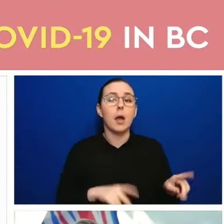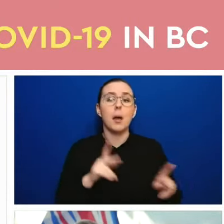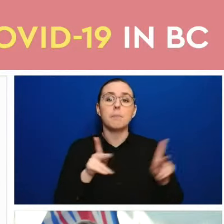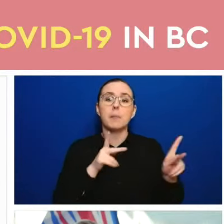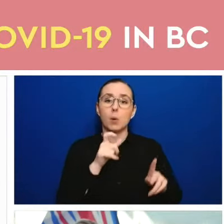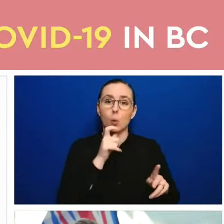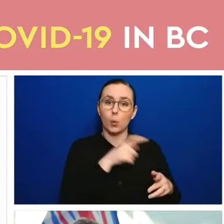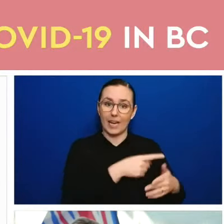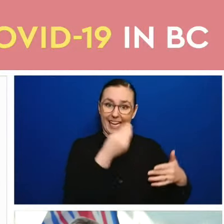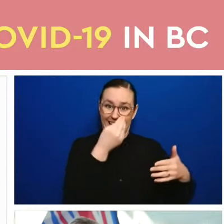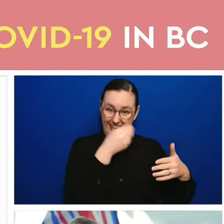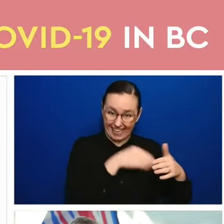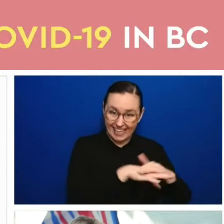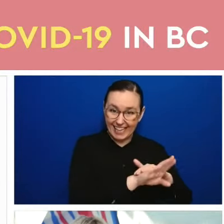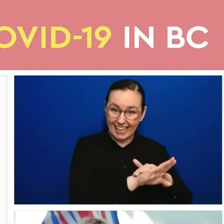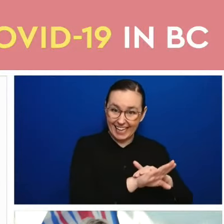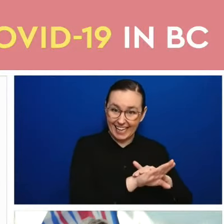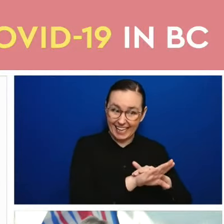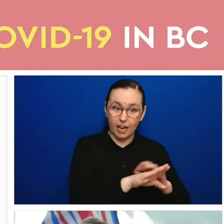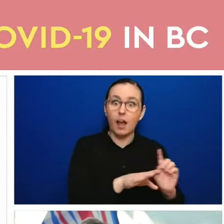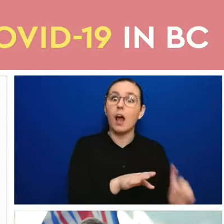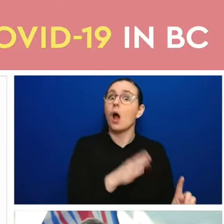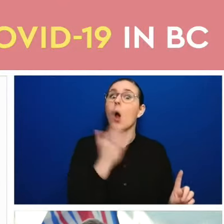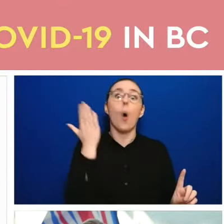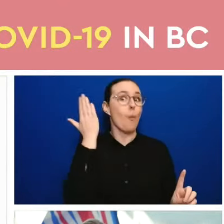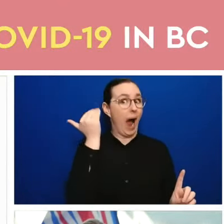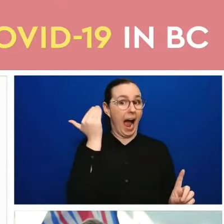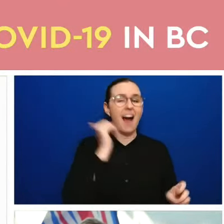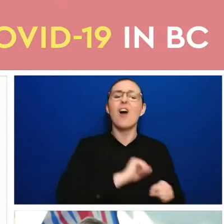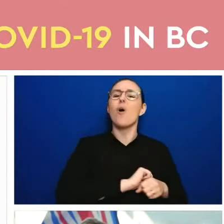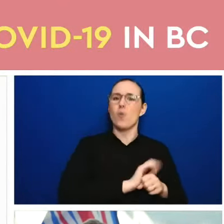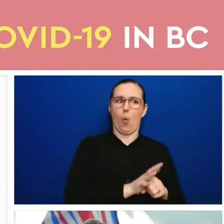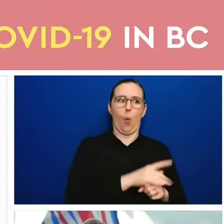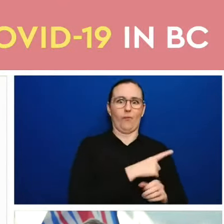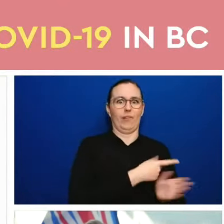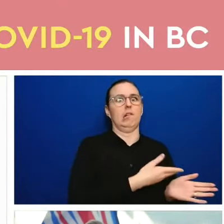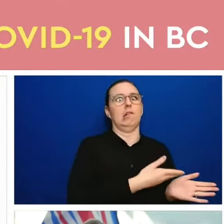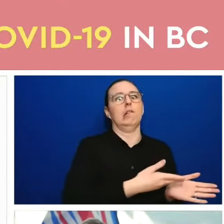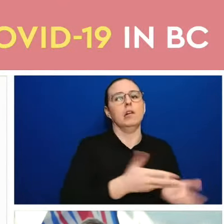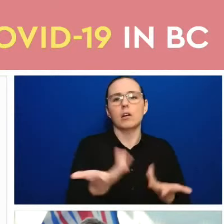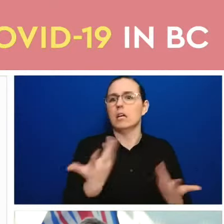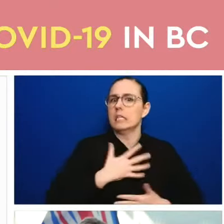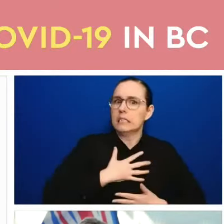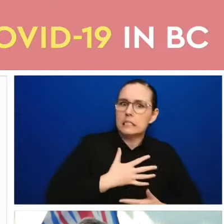And broken it down by people who were admitted to hospital